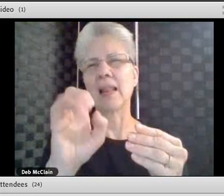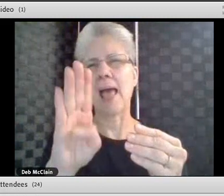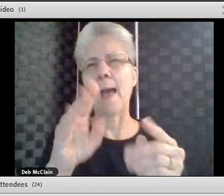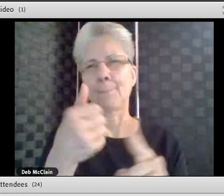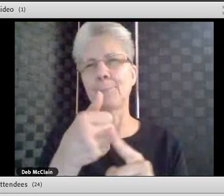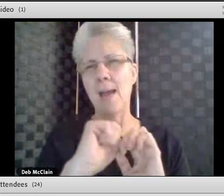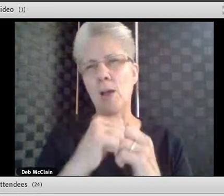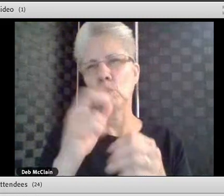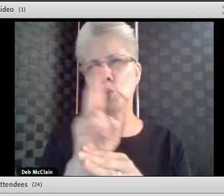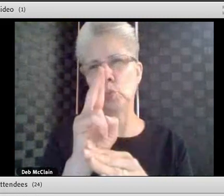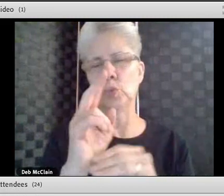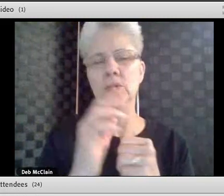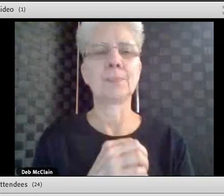So that's a little bit about the lab.